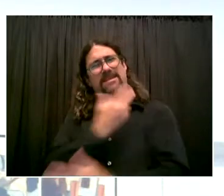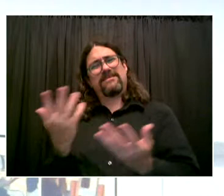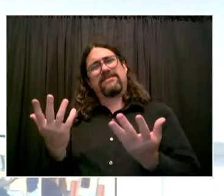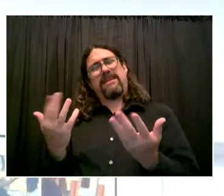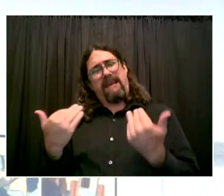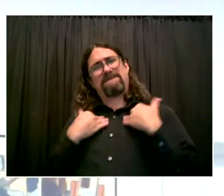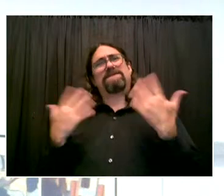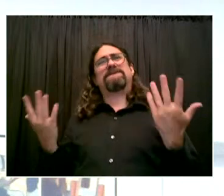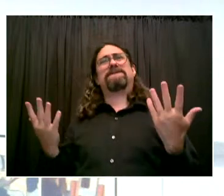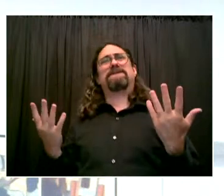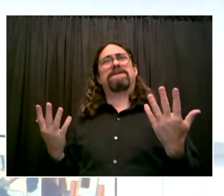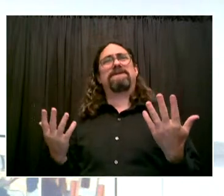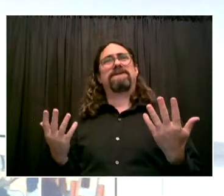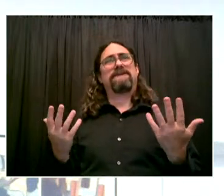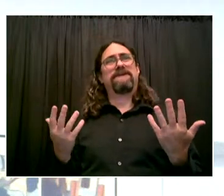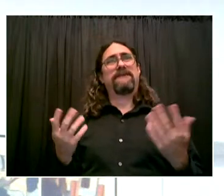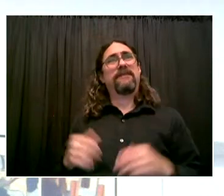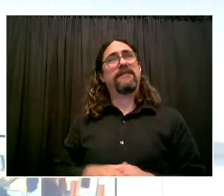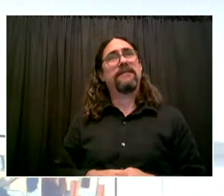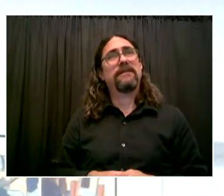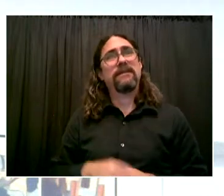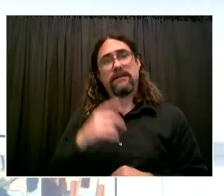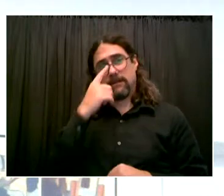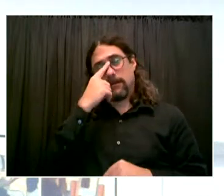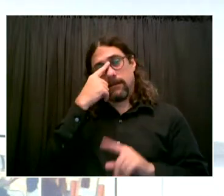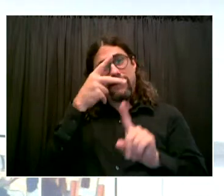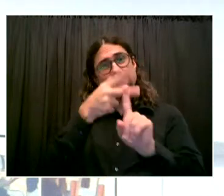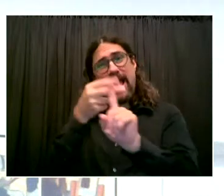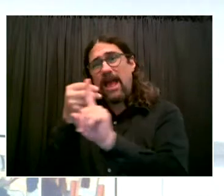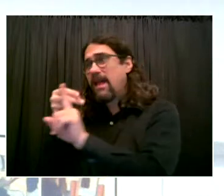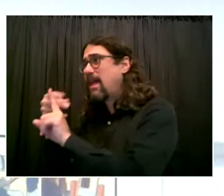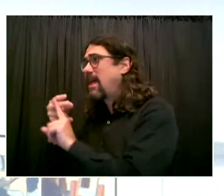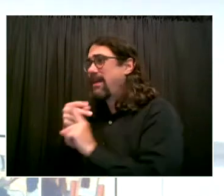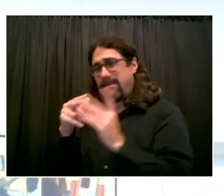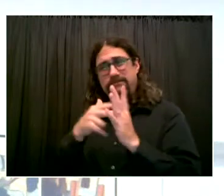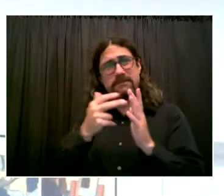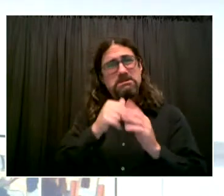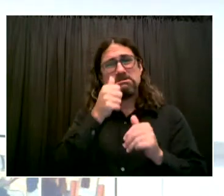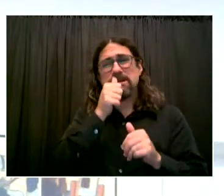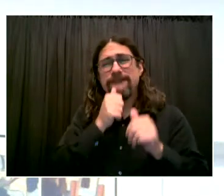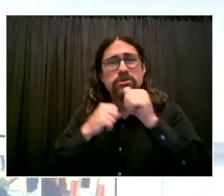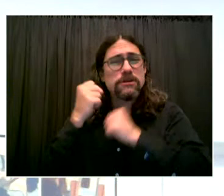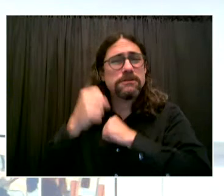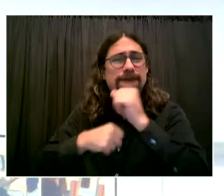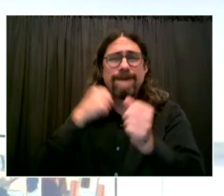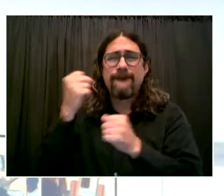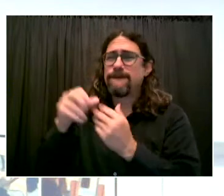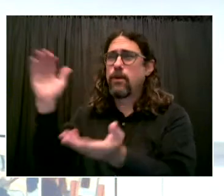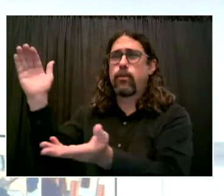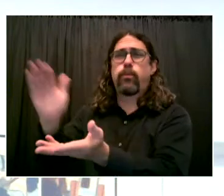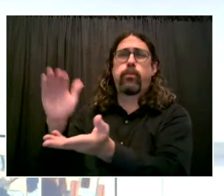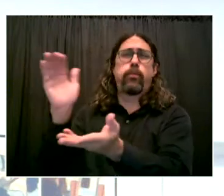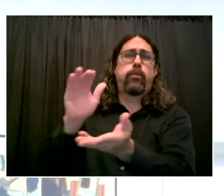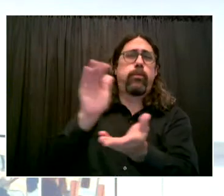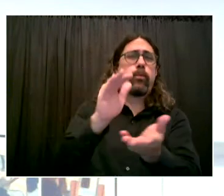E THLA STSEVERAL MONTHS. THE DELTA VARIANT HAS EVEN MORE URGENCY TO URMESSAGING